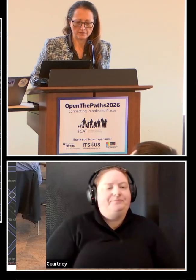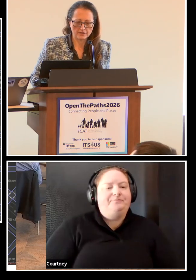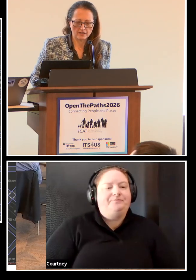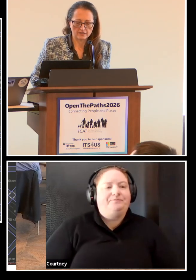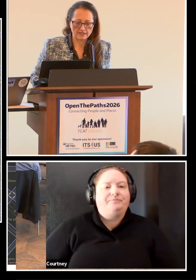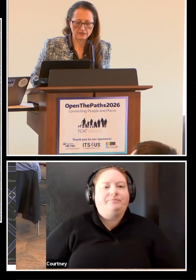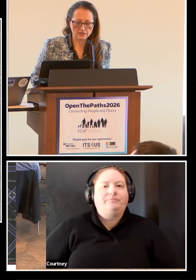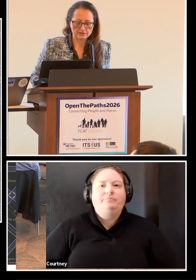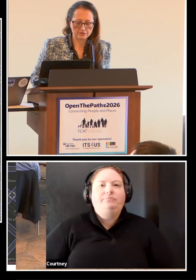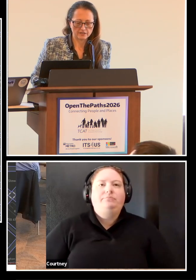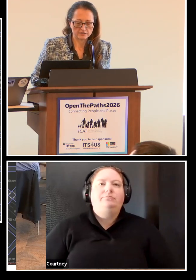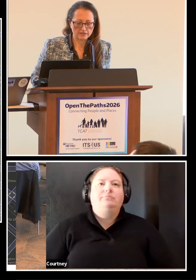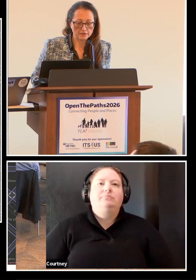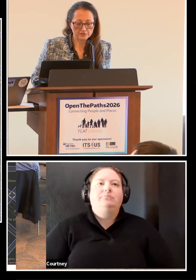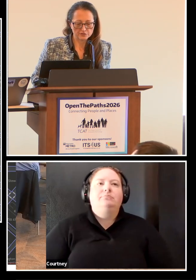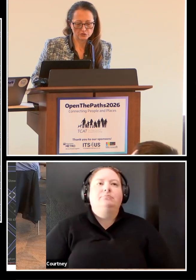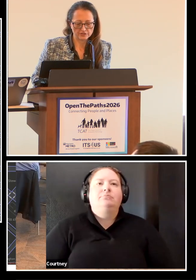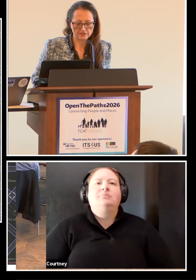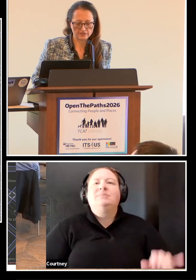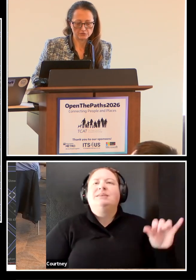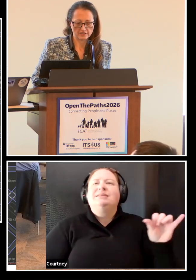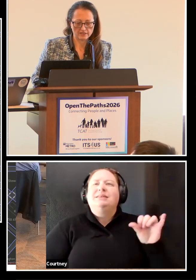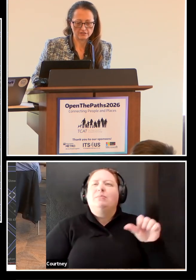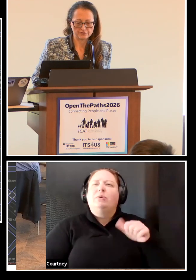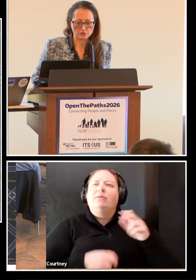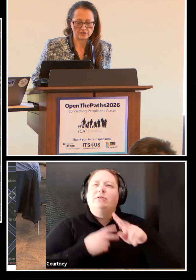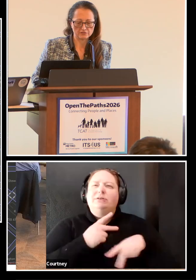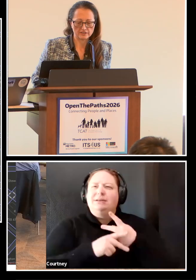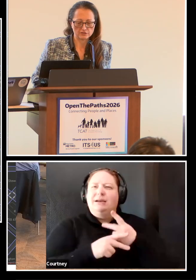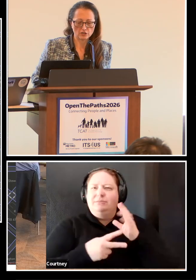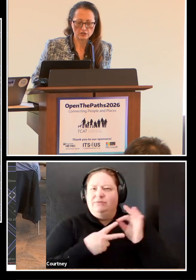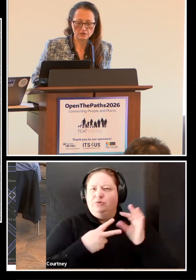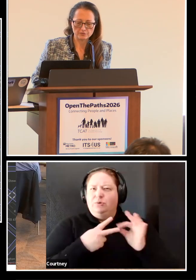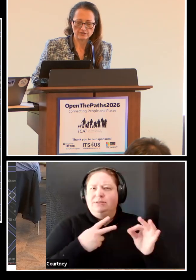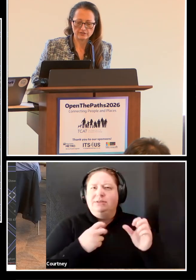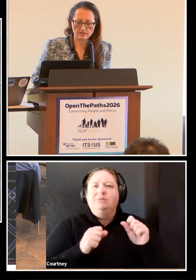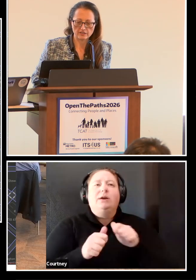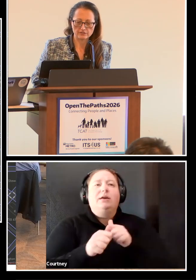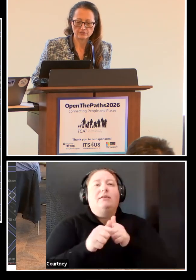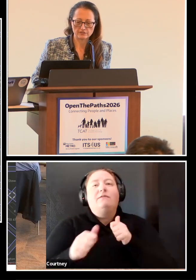um, likewise with other types of choices, we can avoid raised curbs and stairs. So,